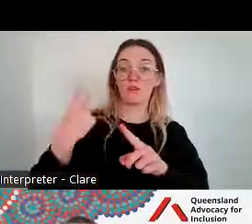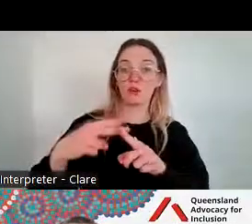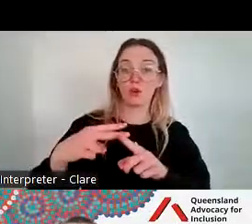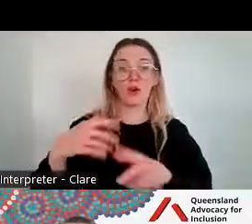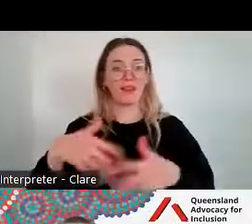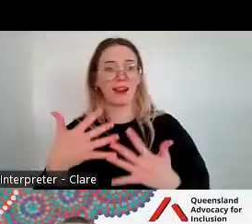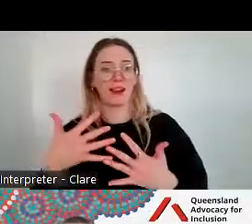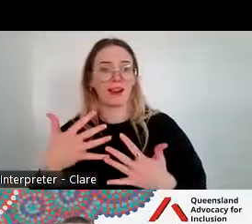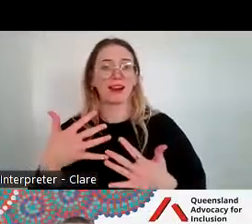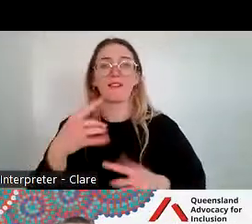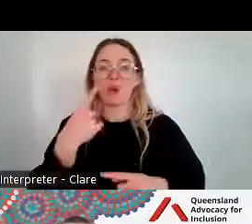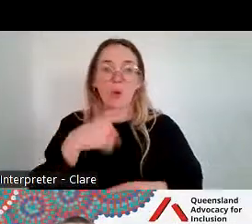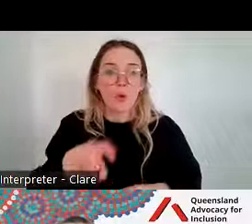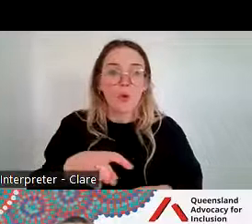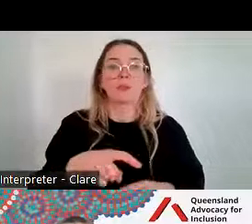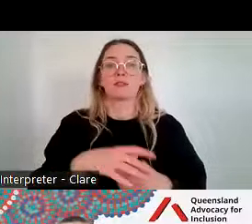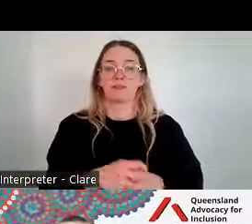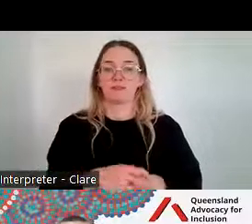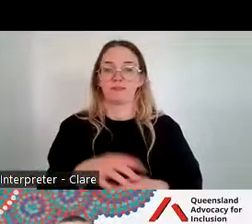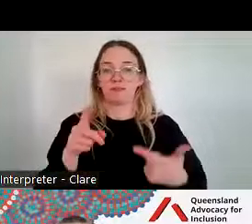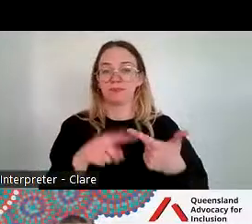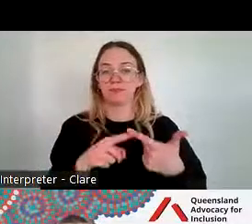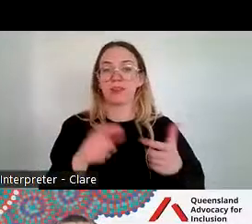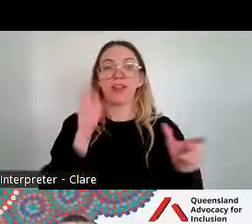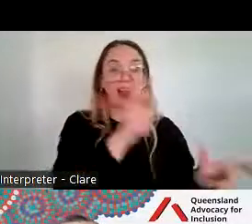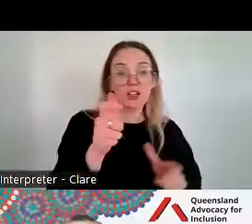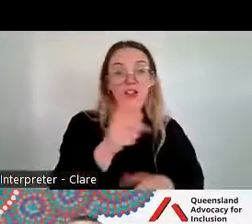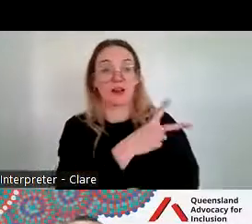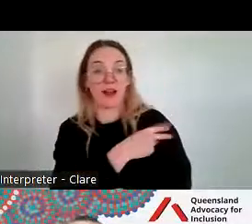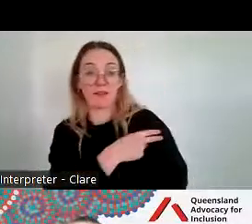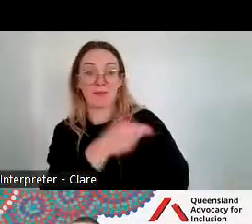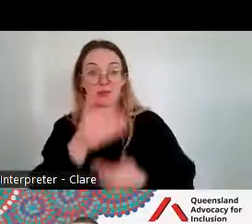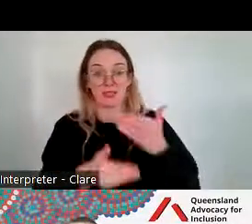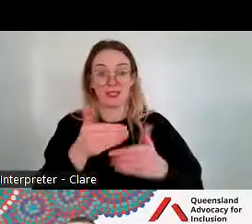including some limitation orders including confidentiality orders, for example, as well